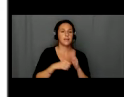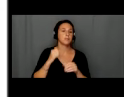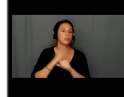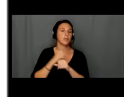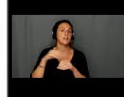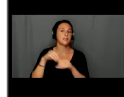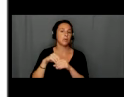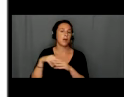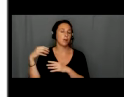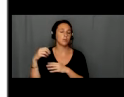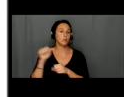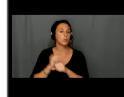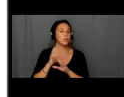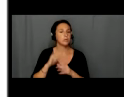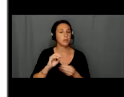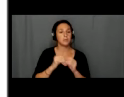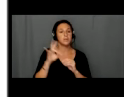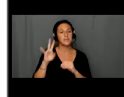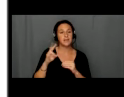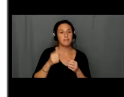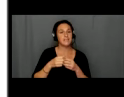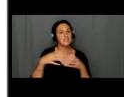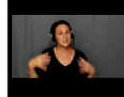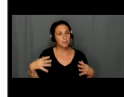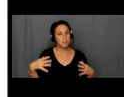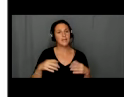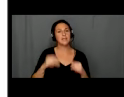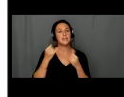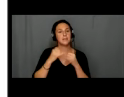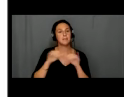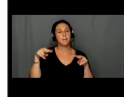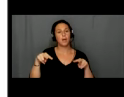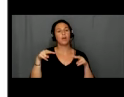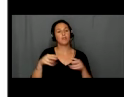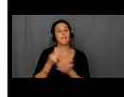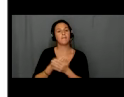Number 7 was expand independent monitoring by funding third parties to bring workplace